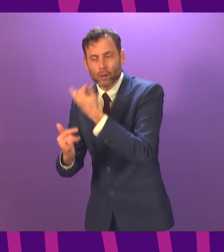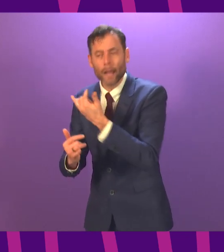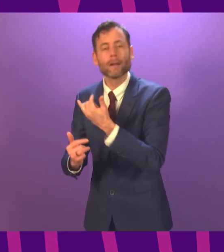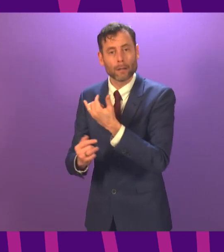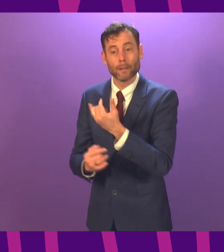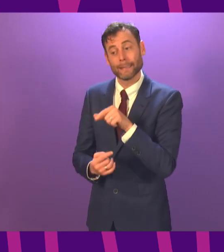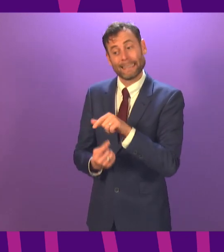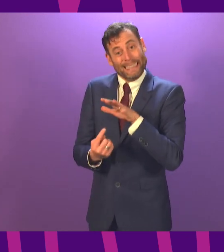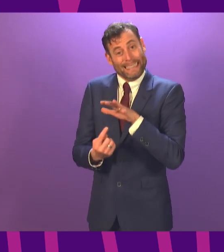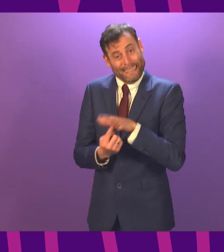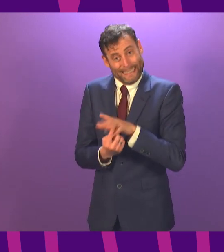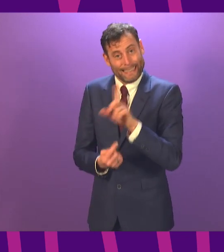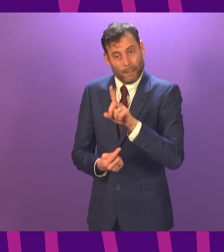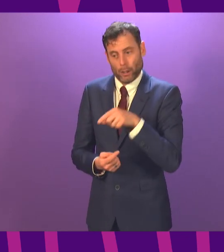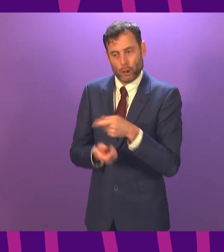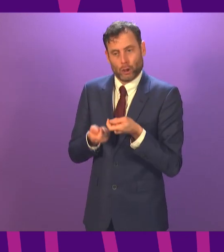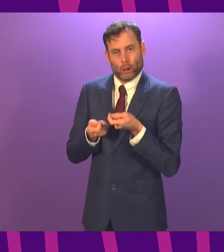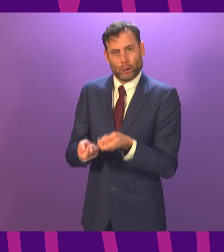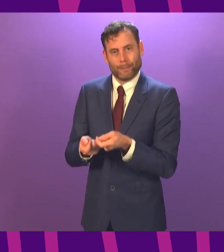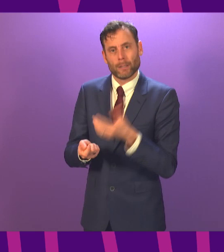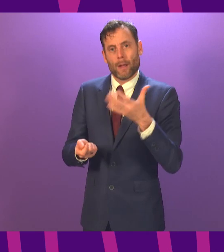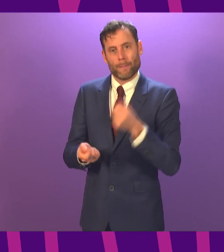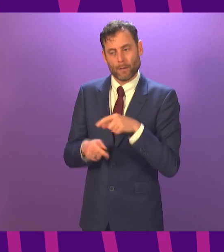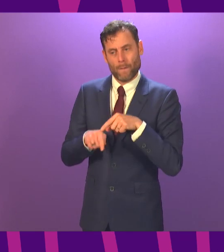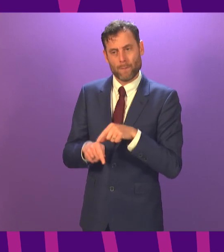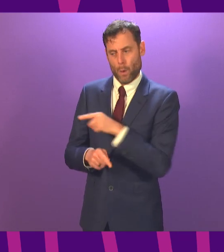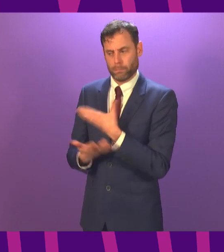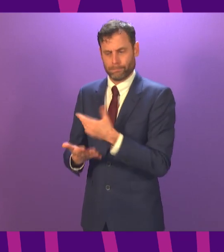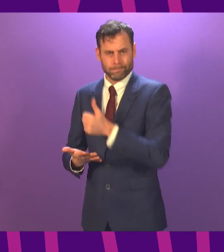It is crucial that decisions about treatment are based on the latest available evidence,